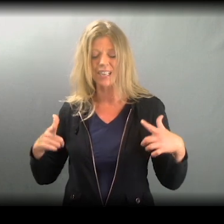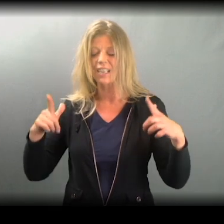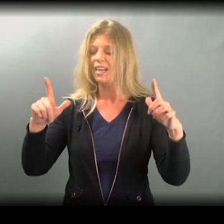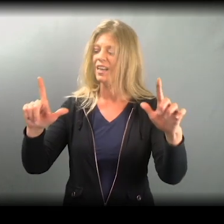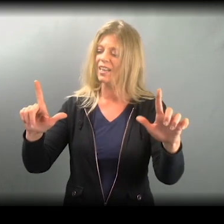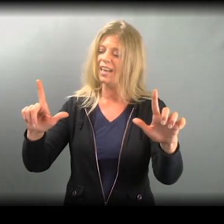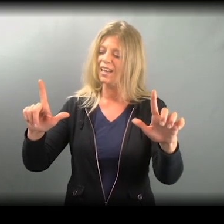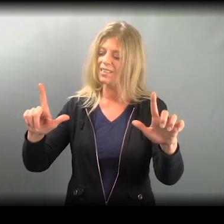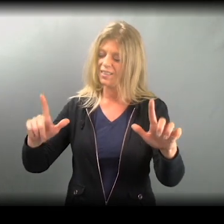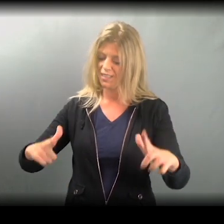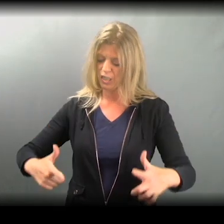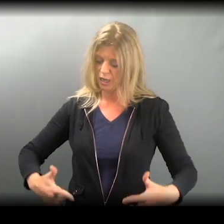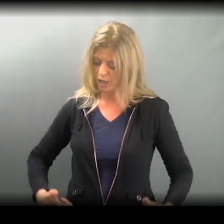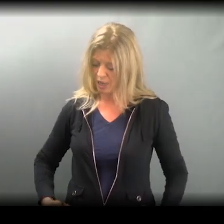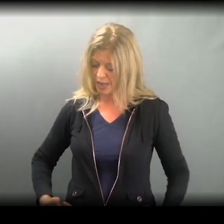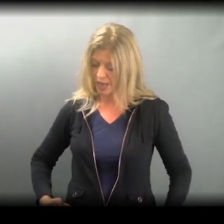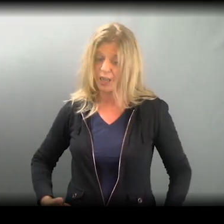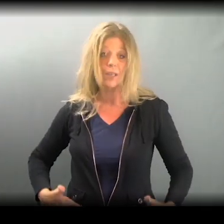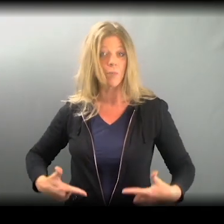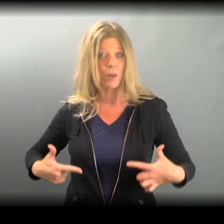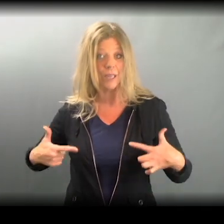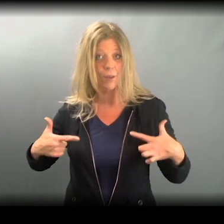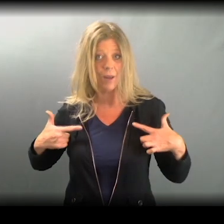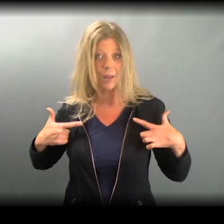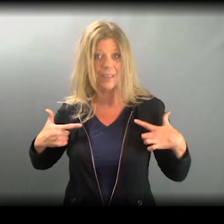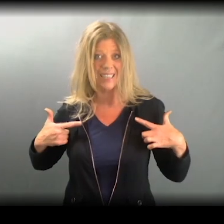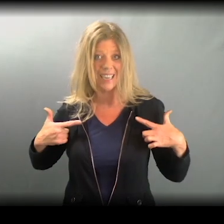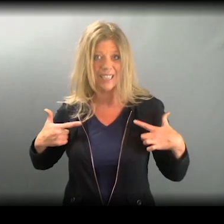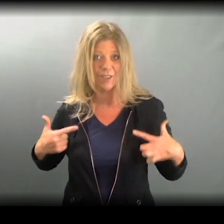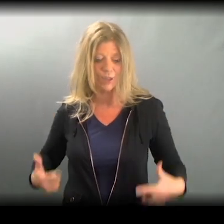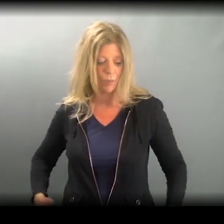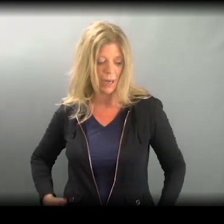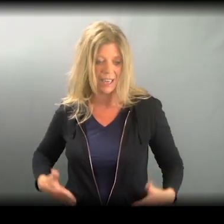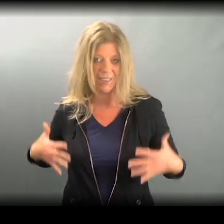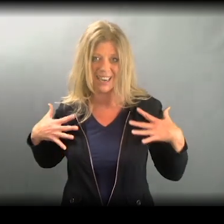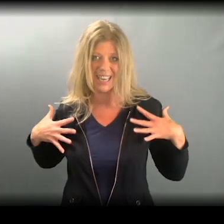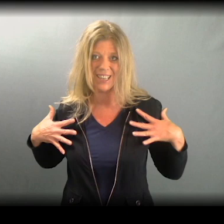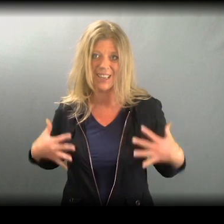L-hands and bring them up the sides of your body, right here.